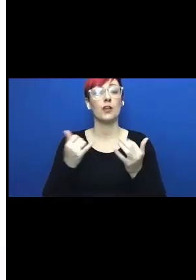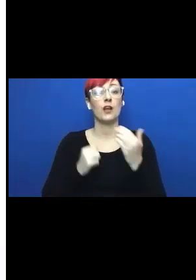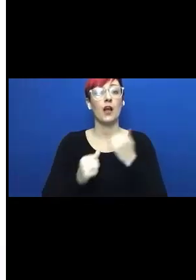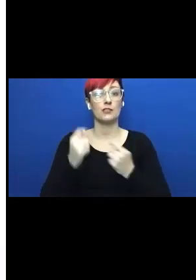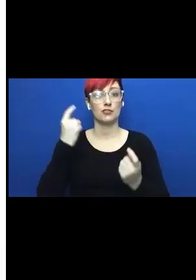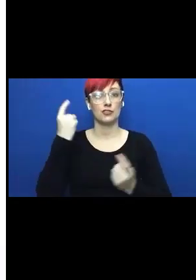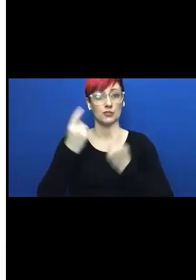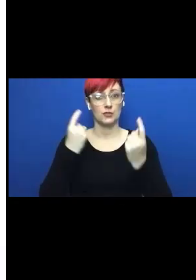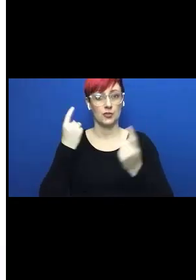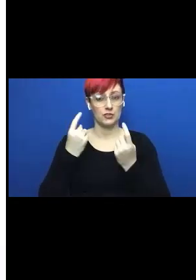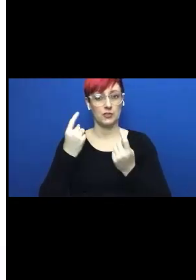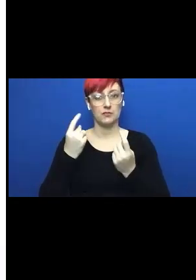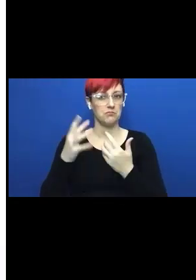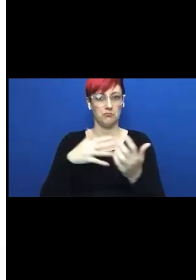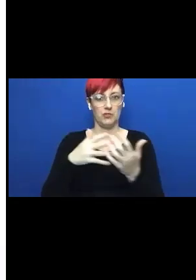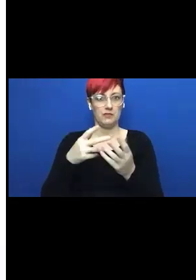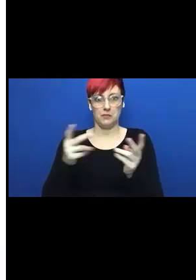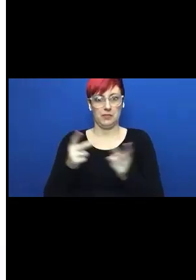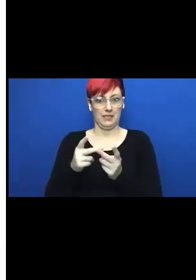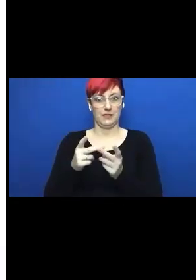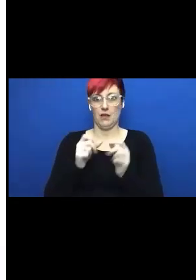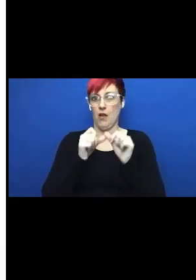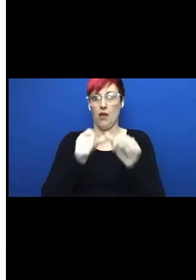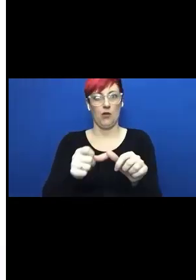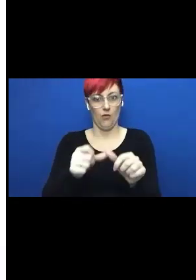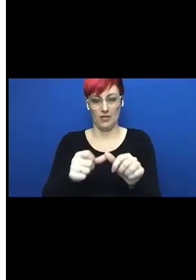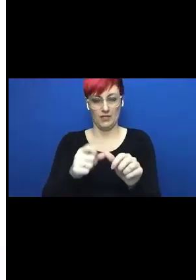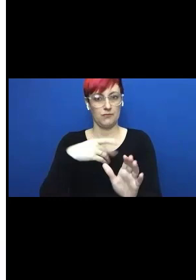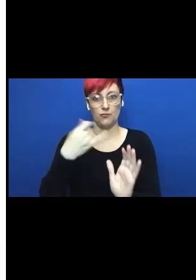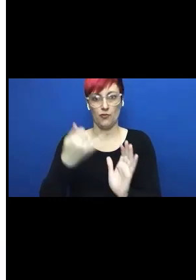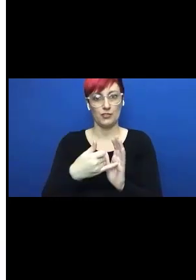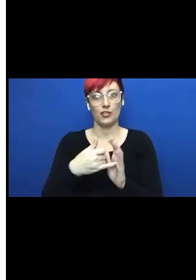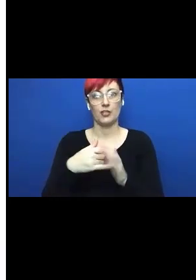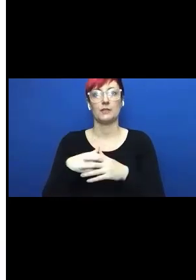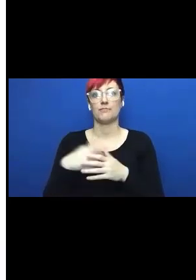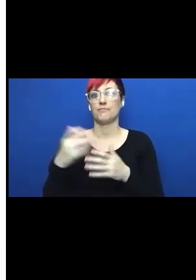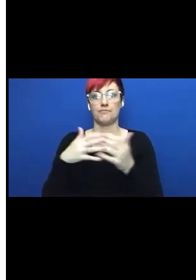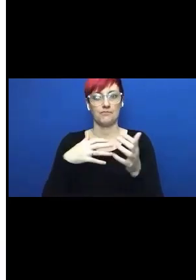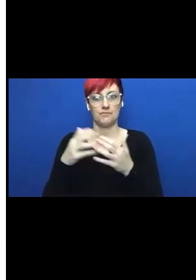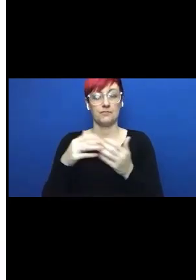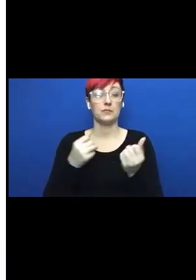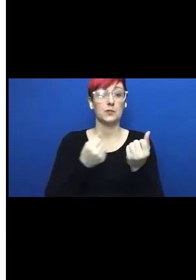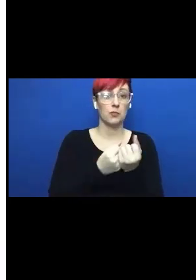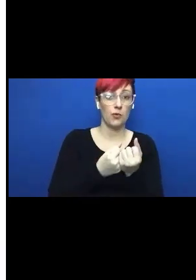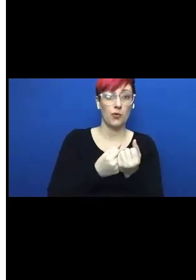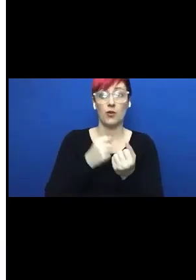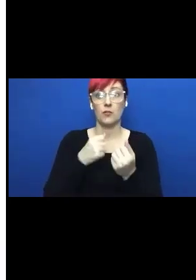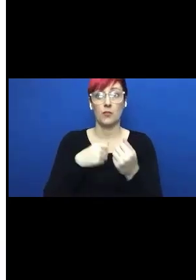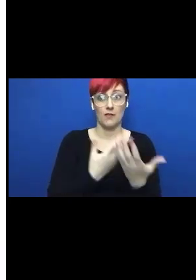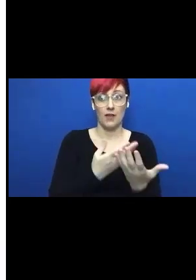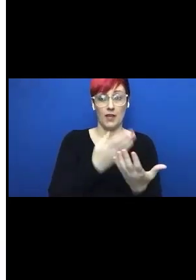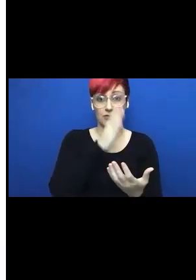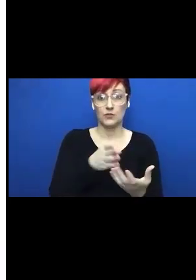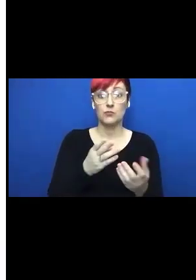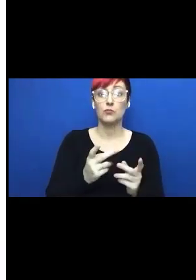from whatever source, ongoing projects irrespective of whether that support is provided through a proposing organization,